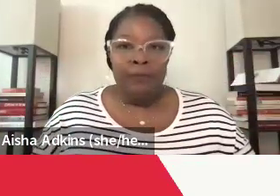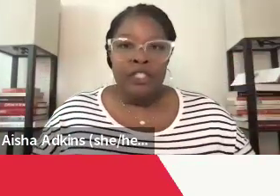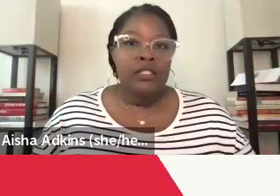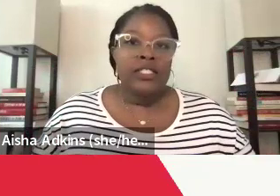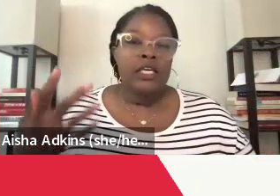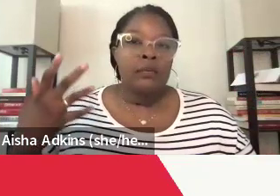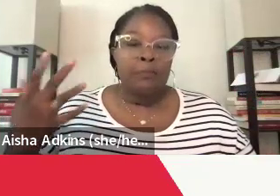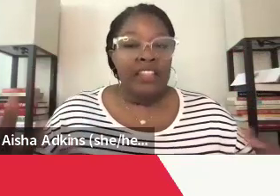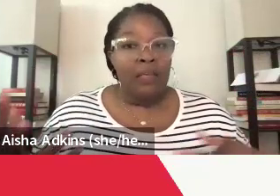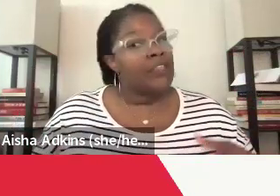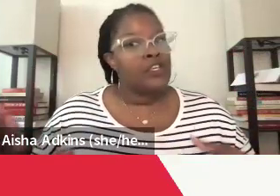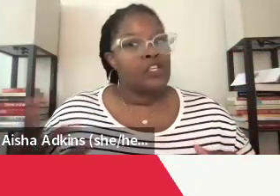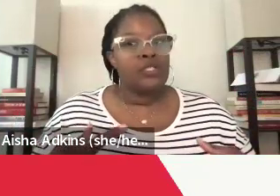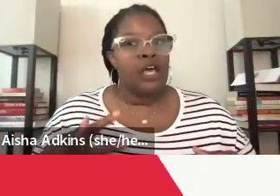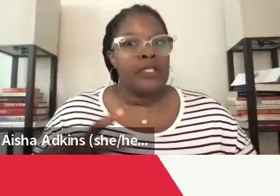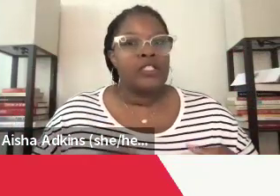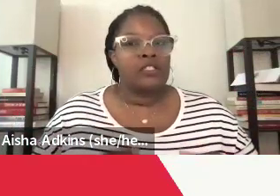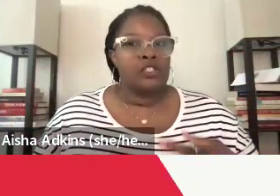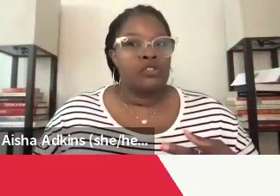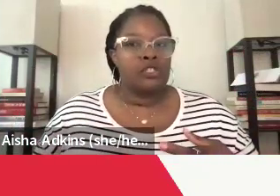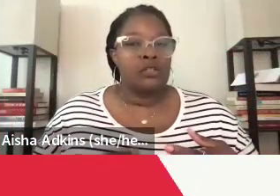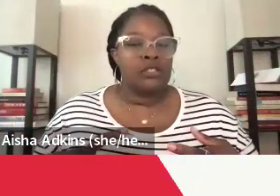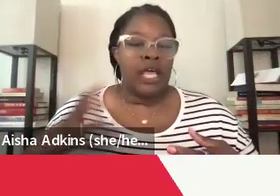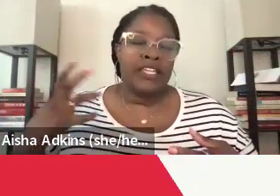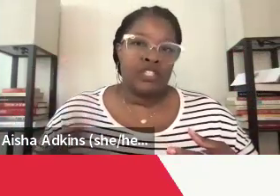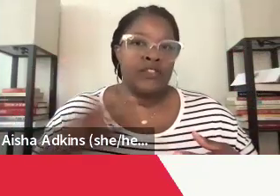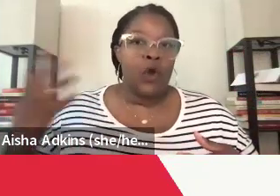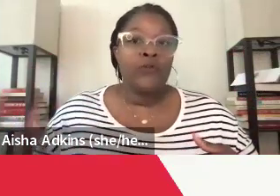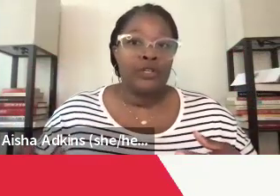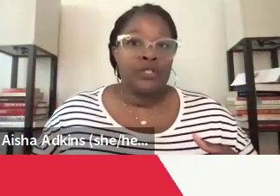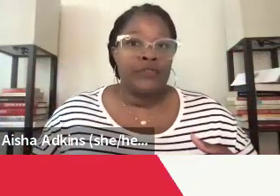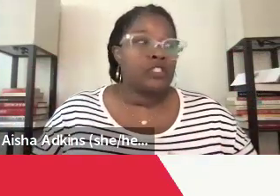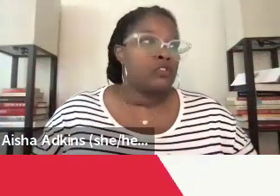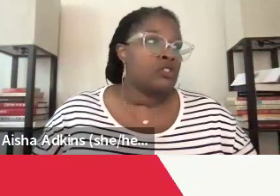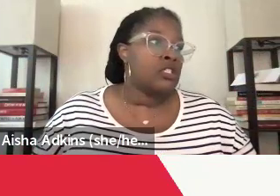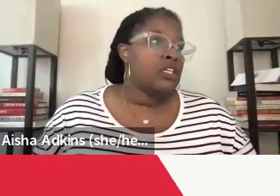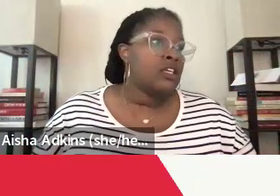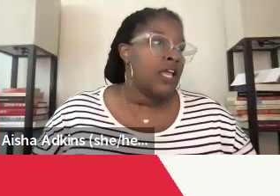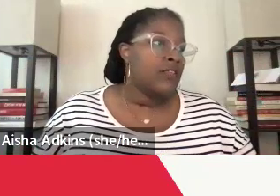options may limit the overuse of institutions. In